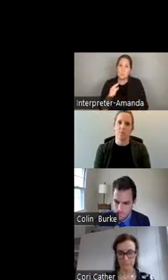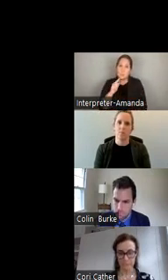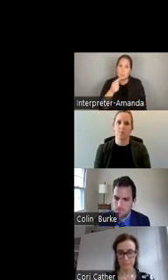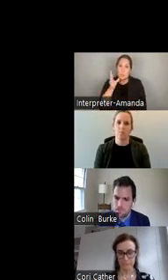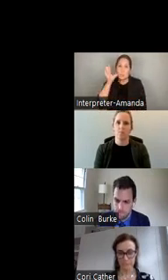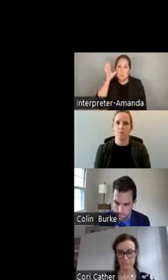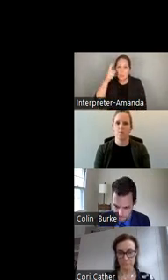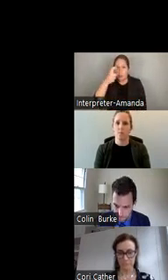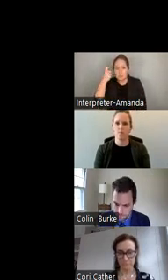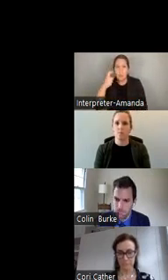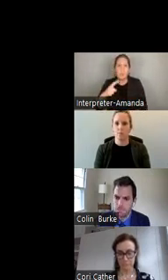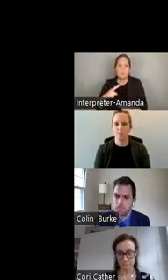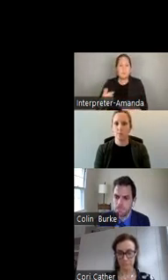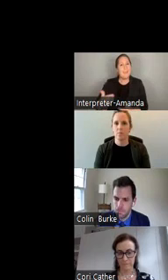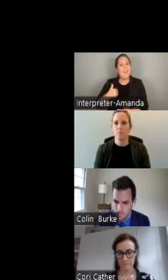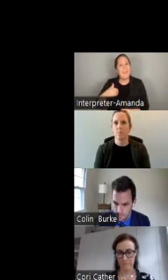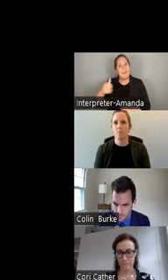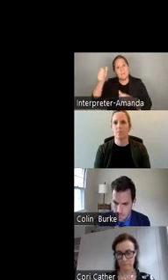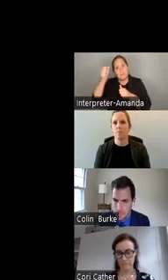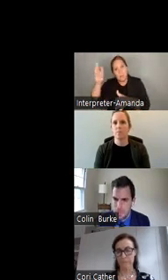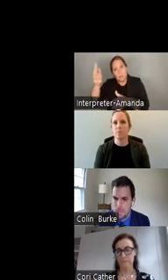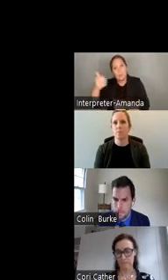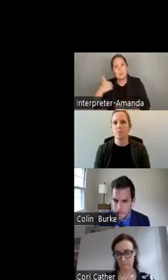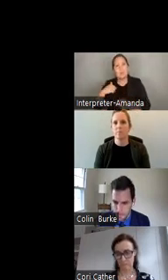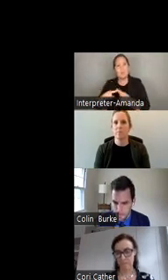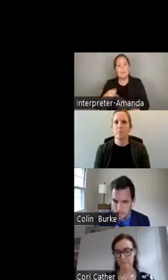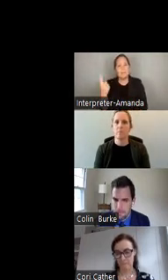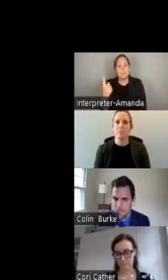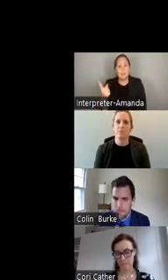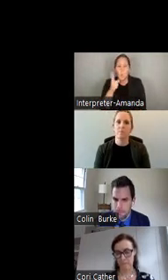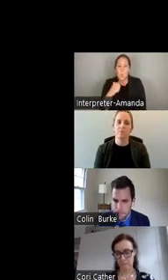or friend or just someone in their life that helps them get out of a really awful period